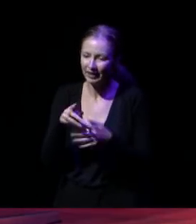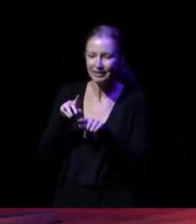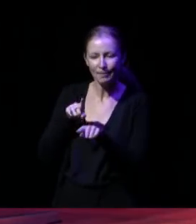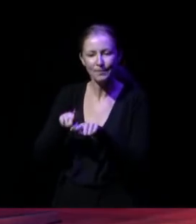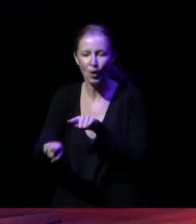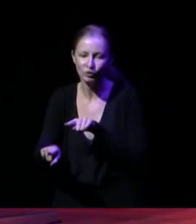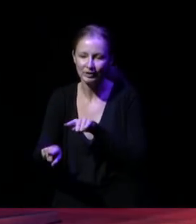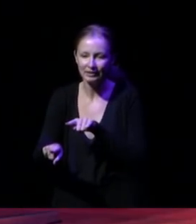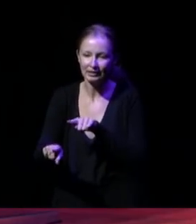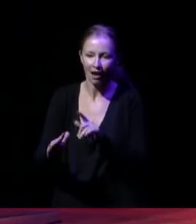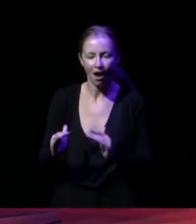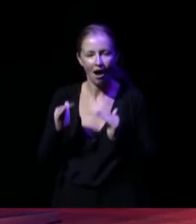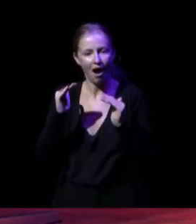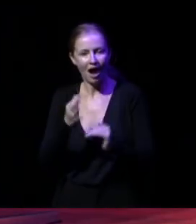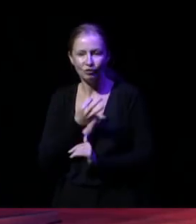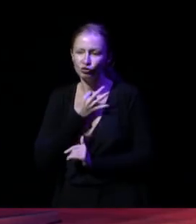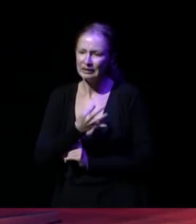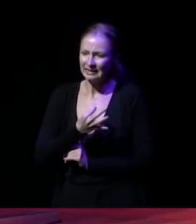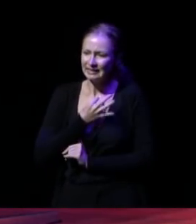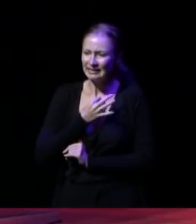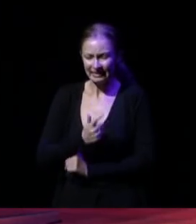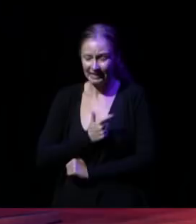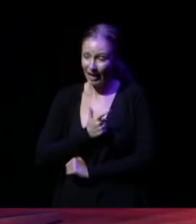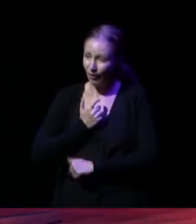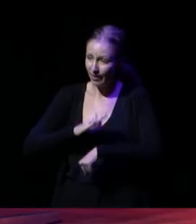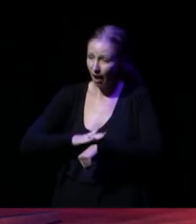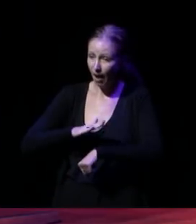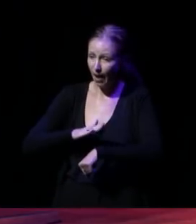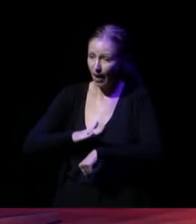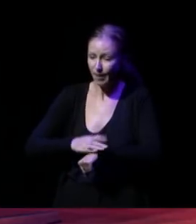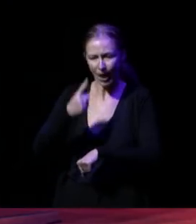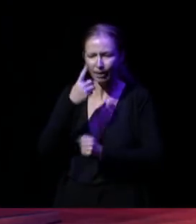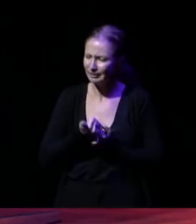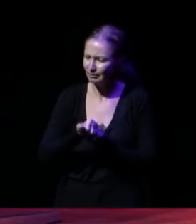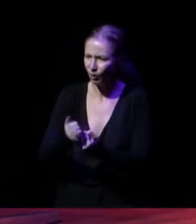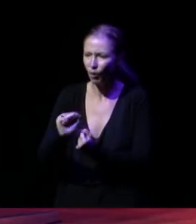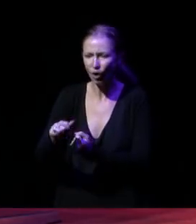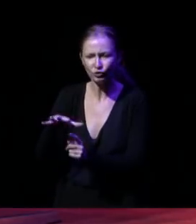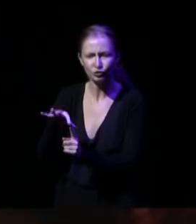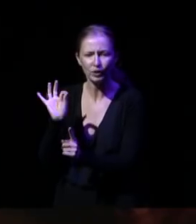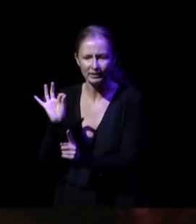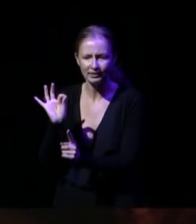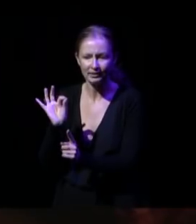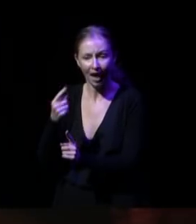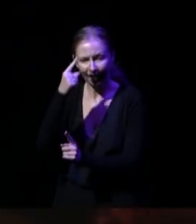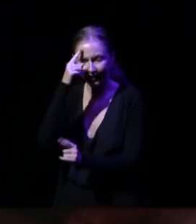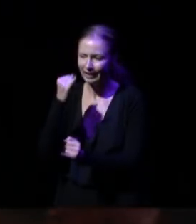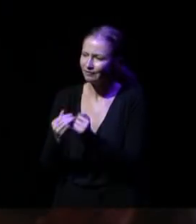to feel what that felt like. And I was very supportive of her choice to do that because I think it's very important for people